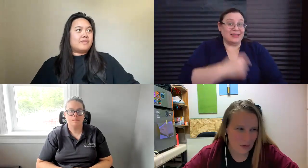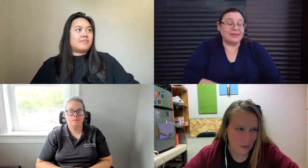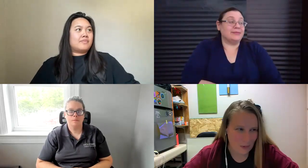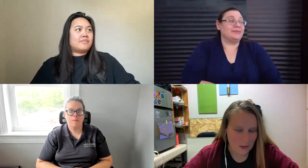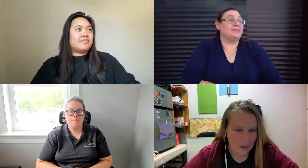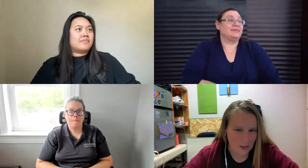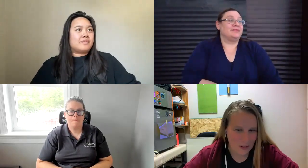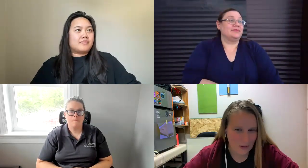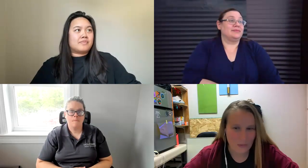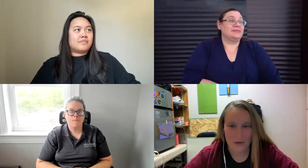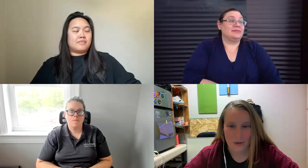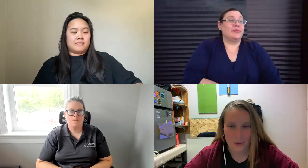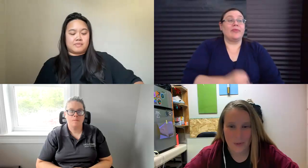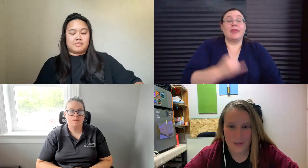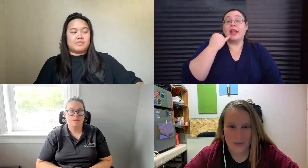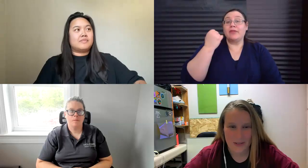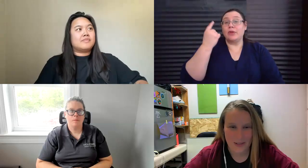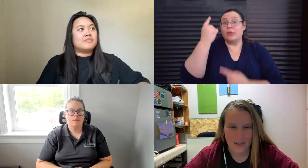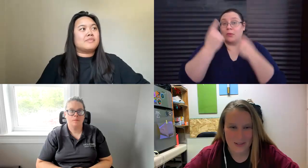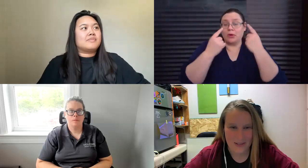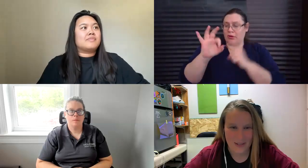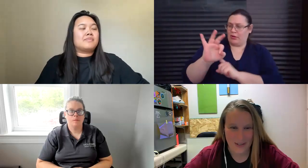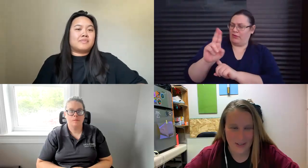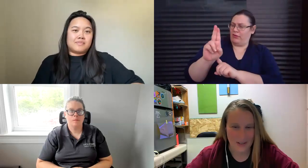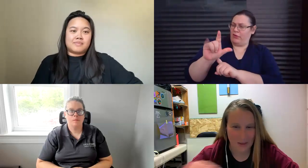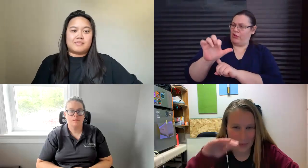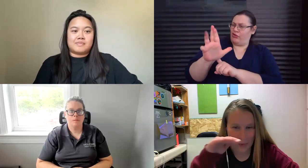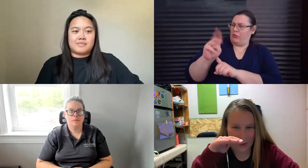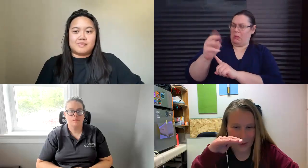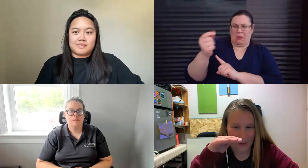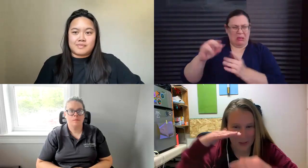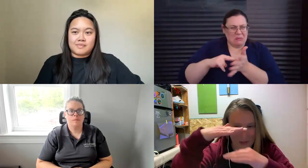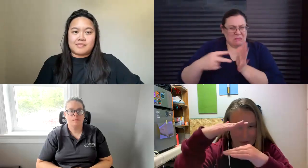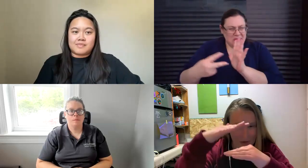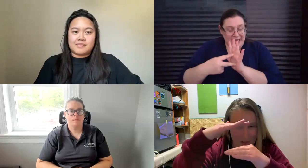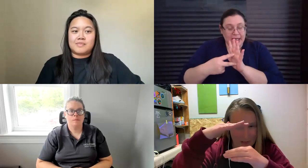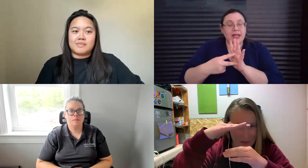If you're wondering what a fulcrum is, it's the point on which a lever rests.